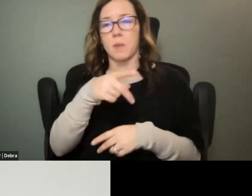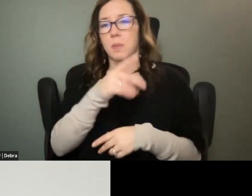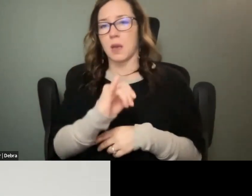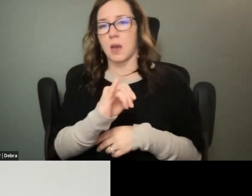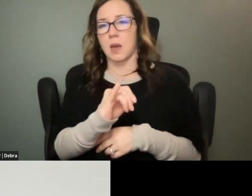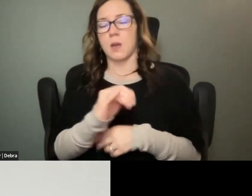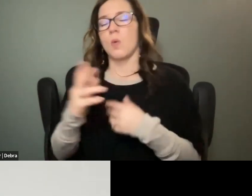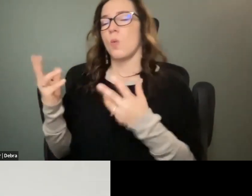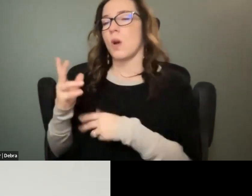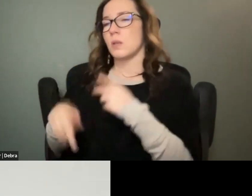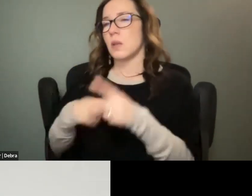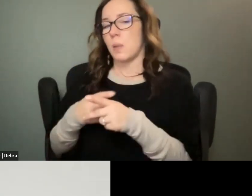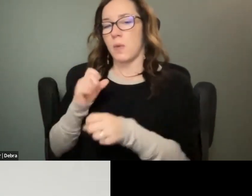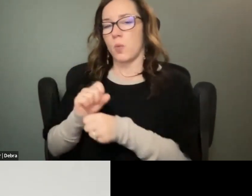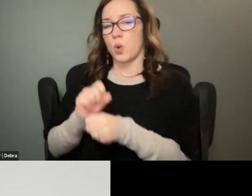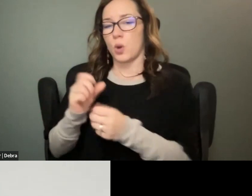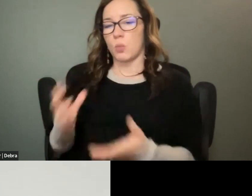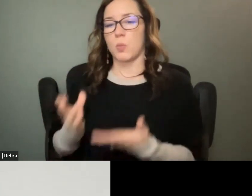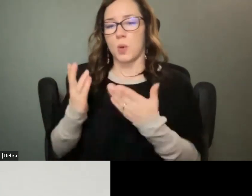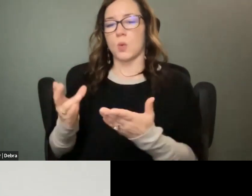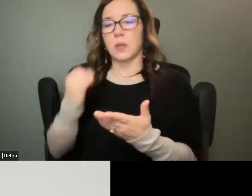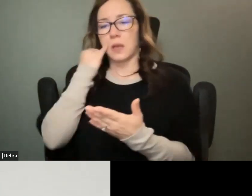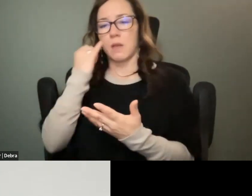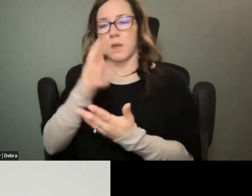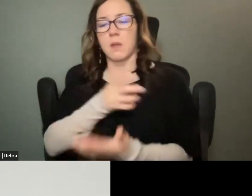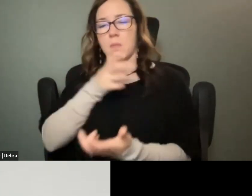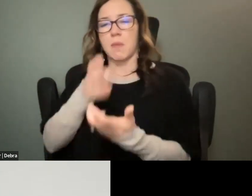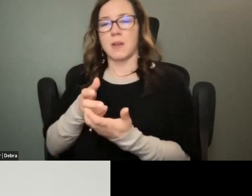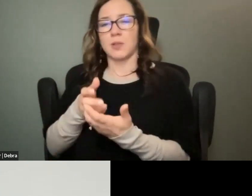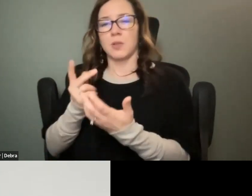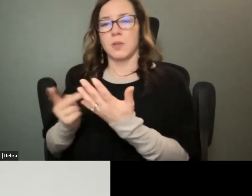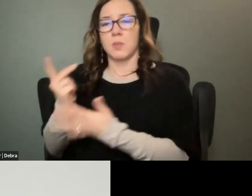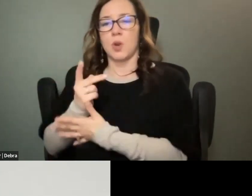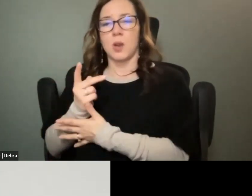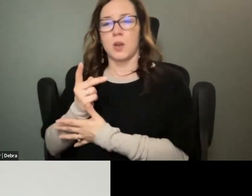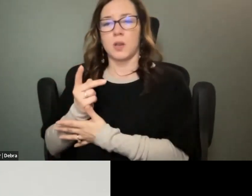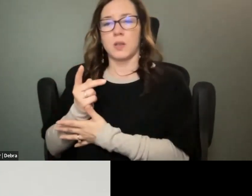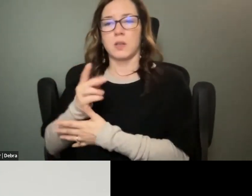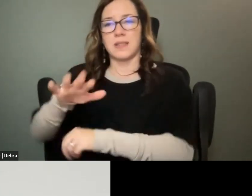that they're proposing if it is in line